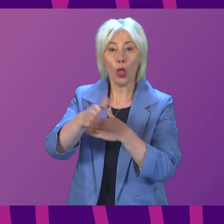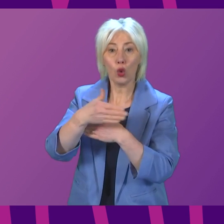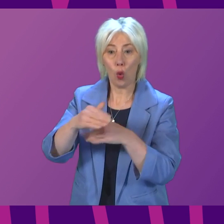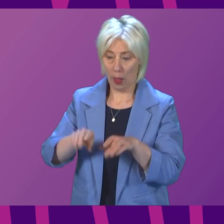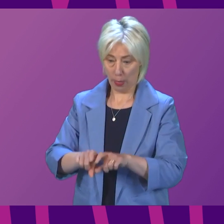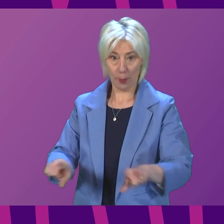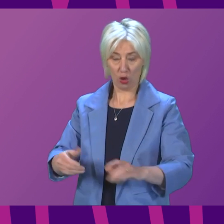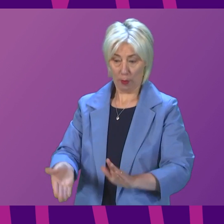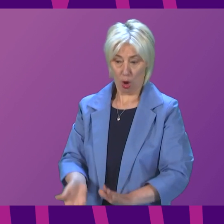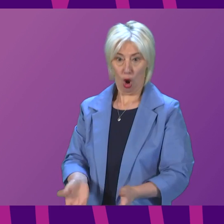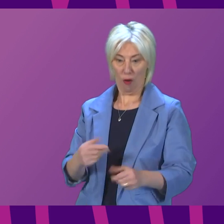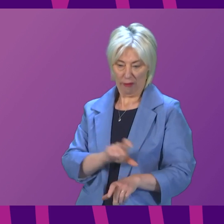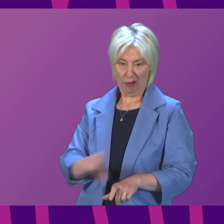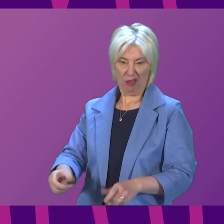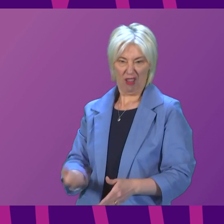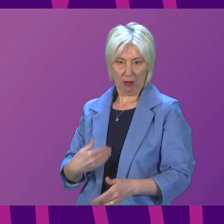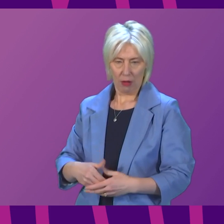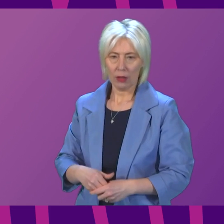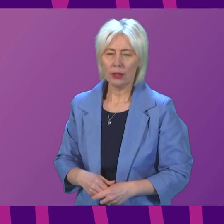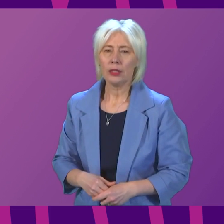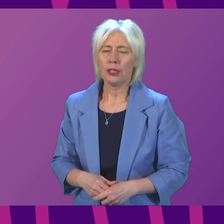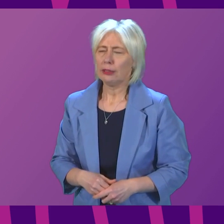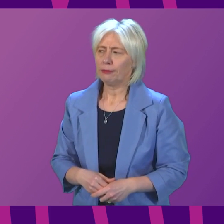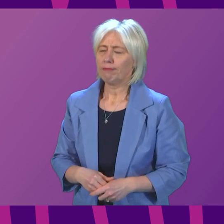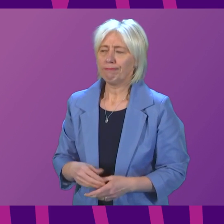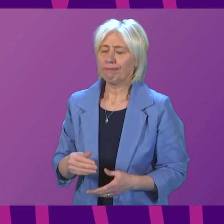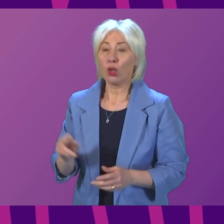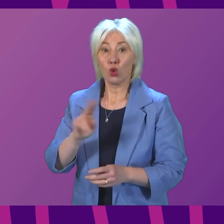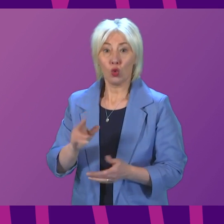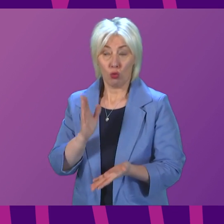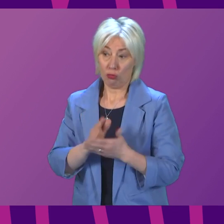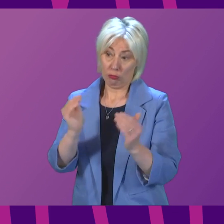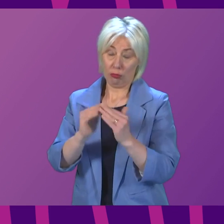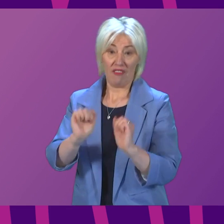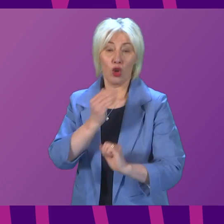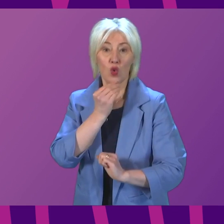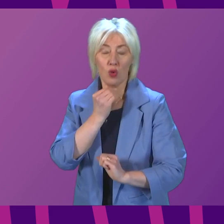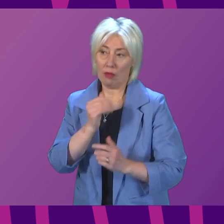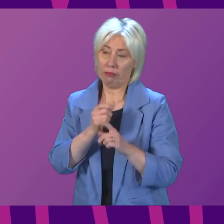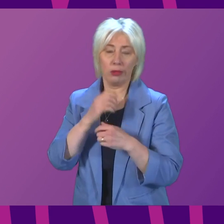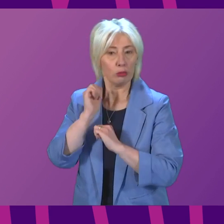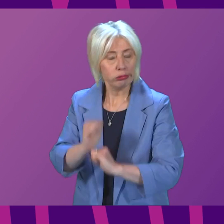First, our schools are fit for use, thanks to the dedication of teachers and other school staff.